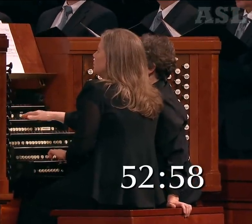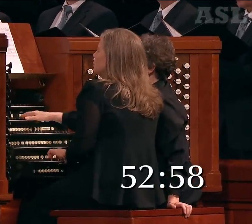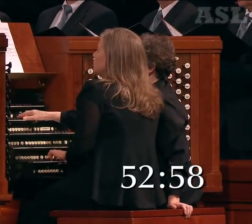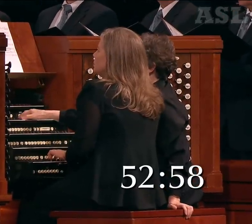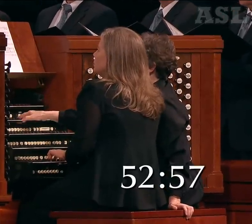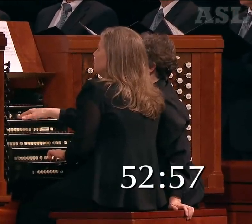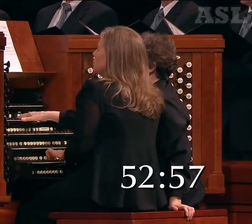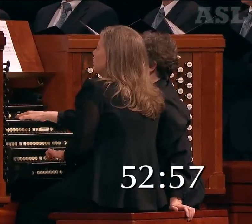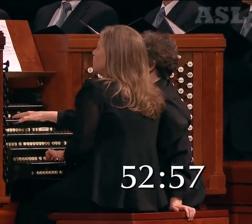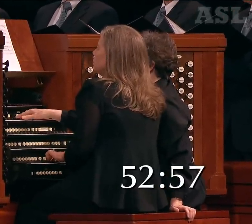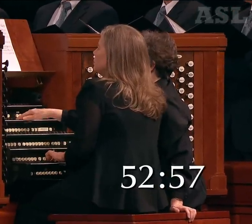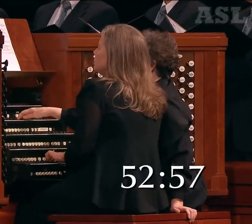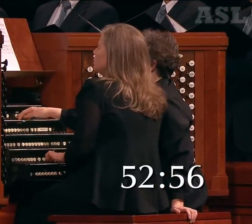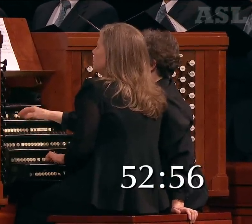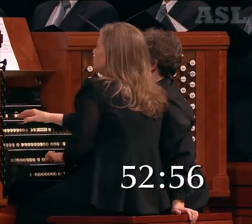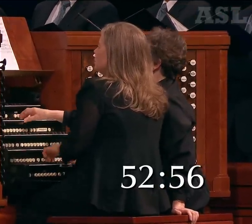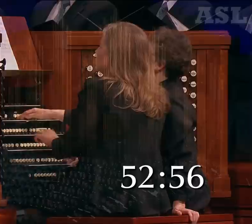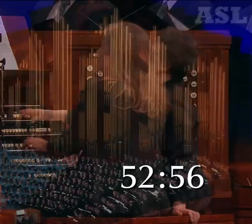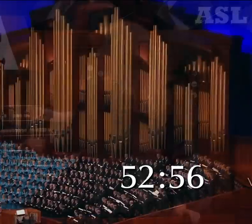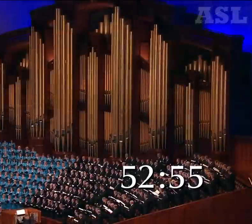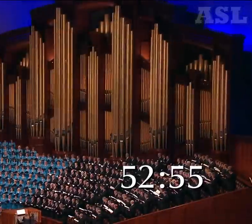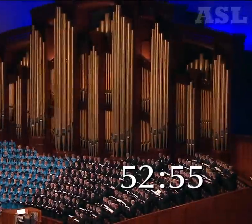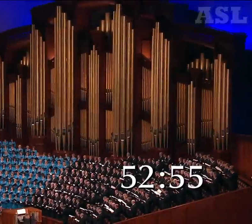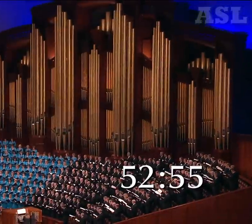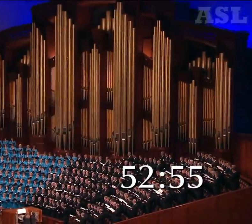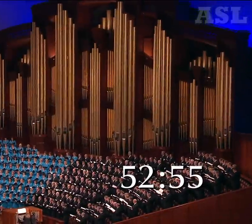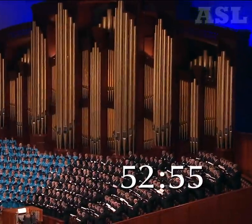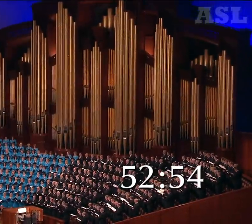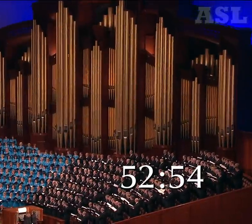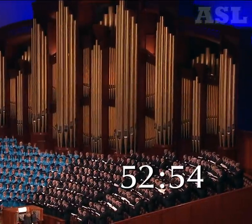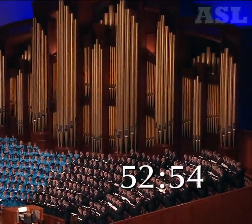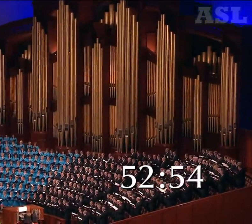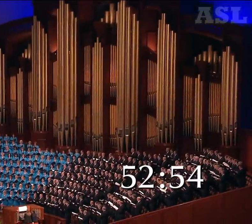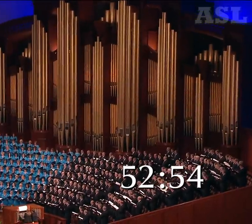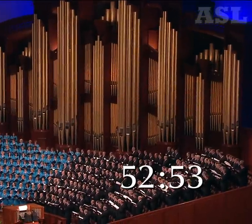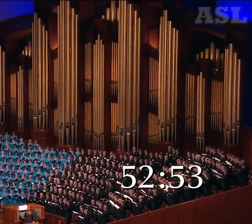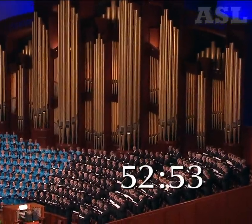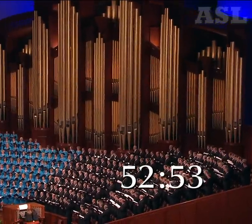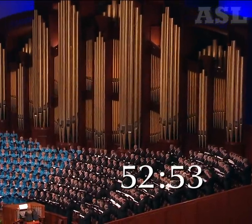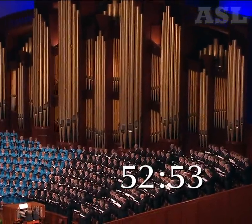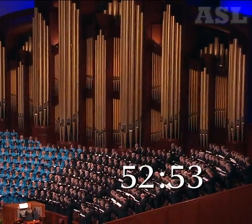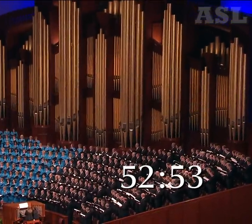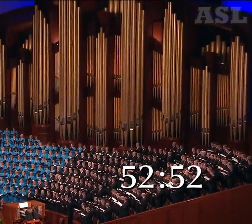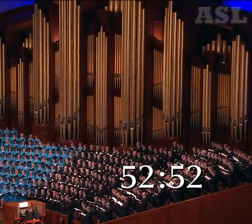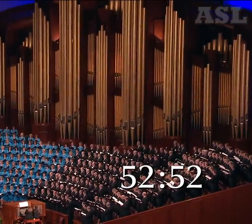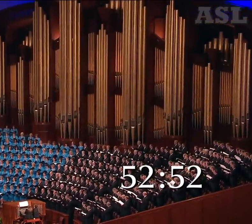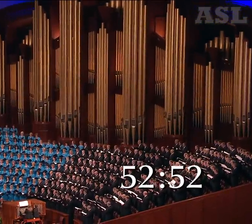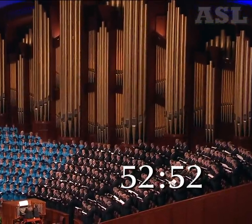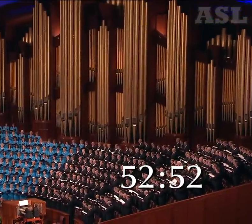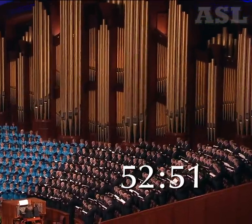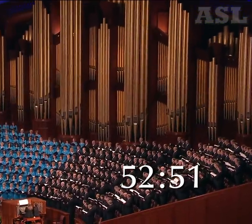THIS IS THE ENGLISH CLOSED CAPTION CHANNEL OF THE CHURCH OF JESUS CHRIST OF LATTER-DAY SAINTS.